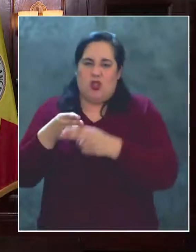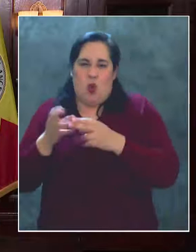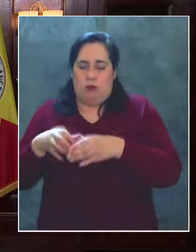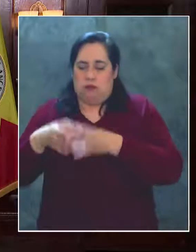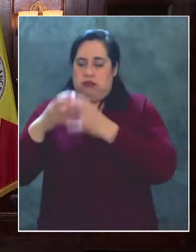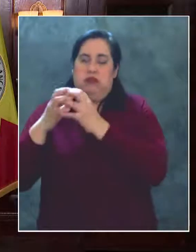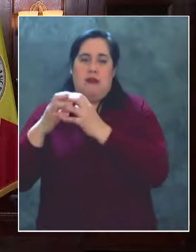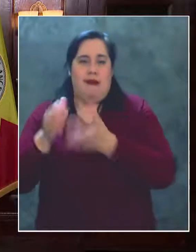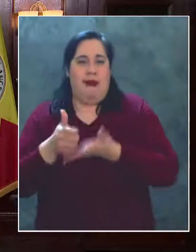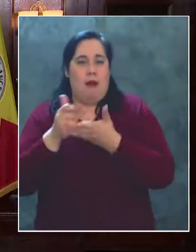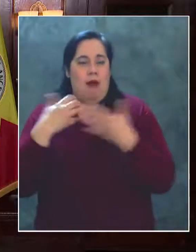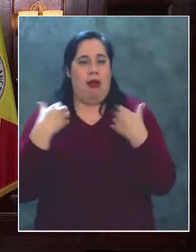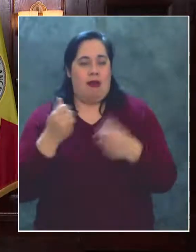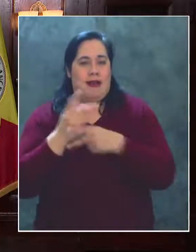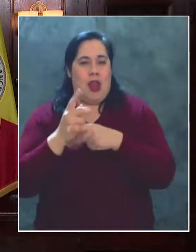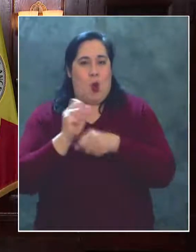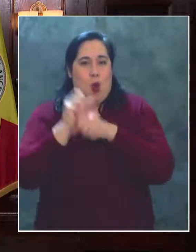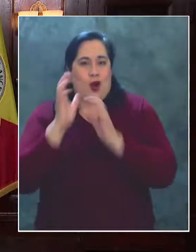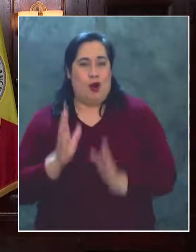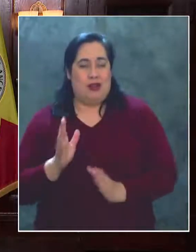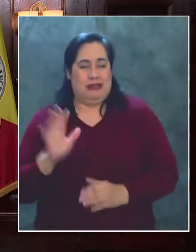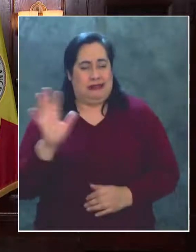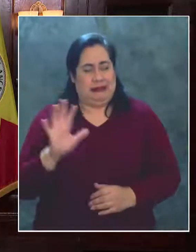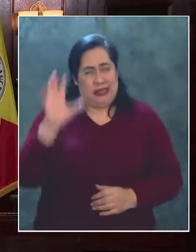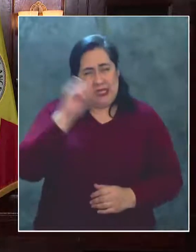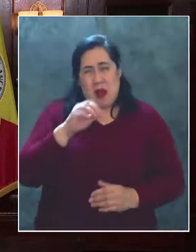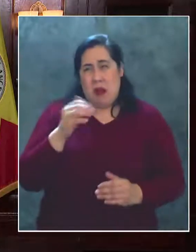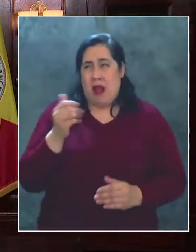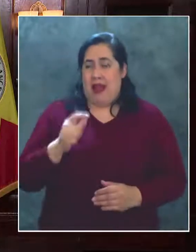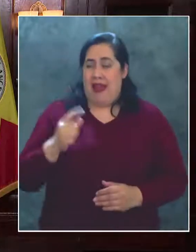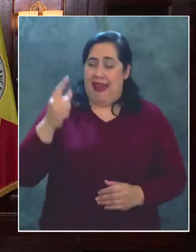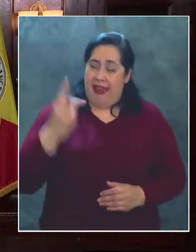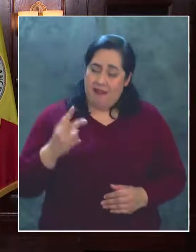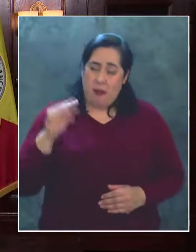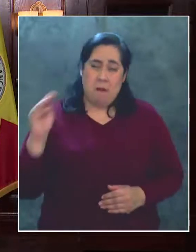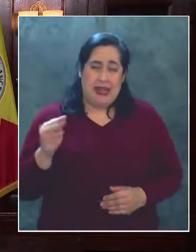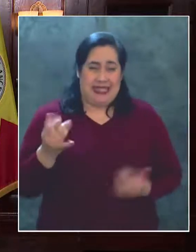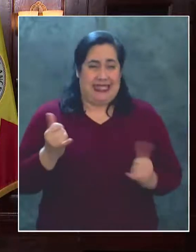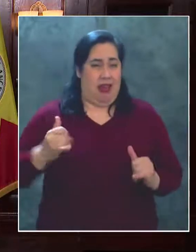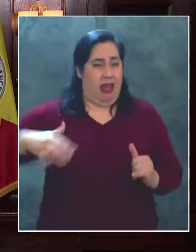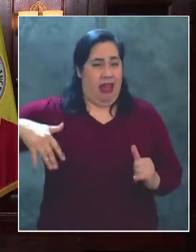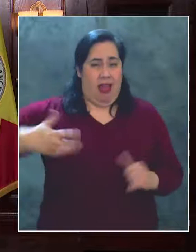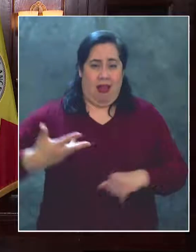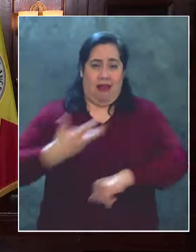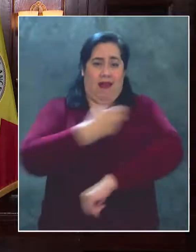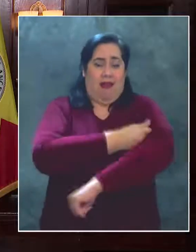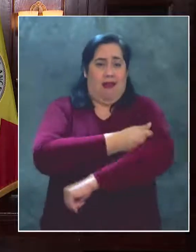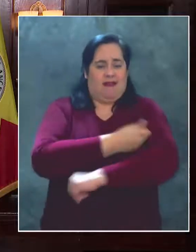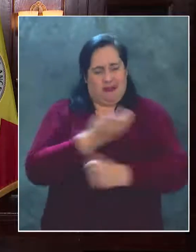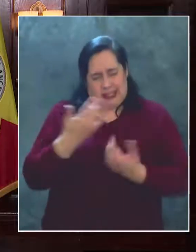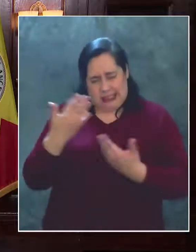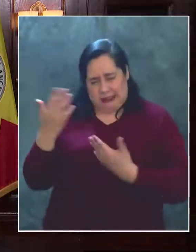THEY ASKED US. TO HELP THE HEALTHCARE WORKERS WHO ARE STILL NOT VACCINATED TO